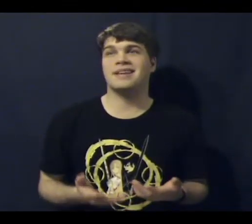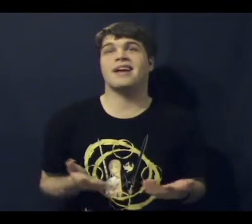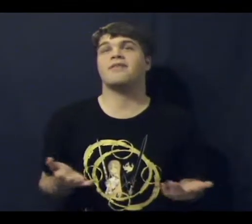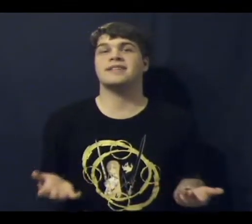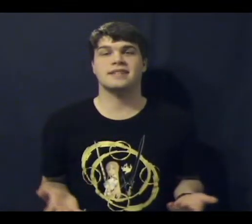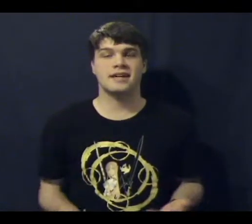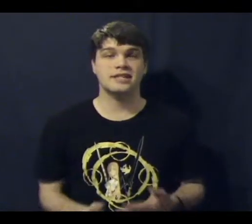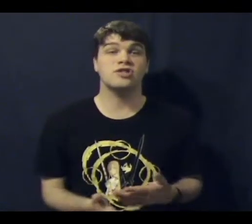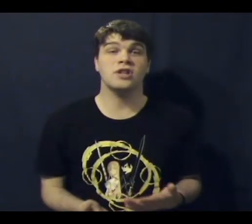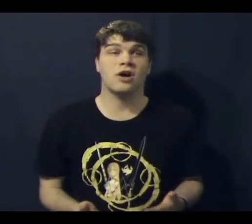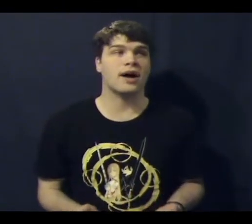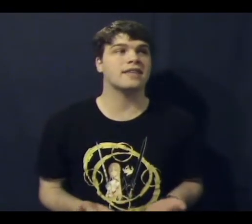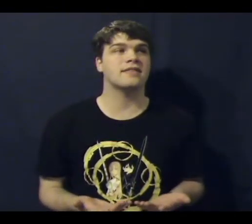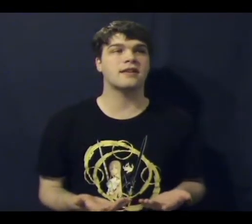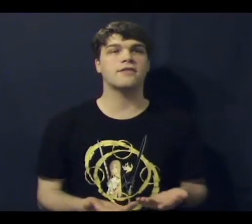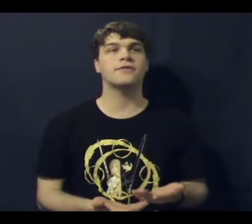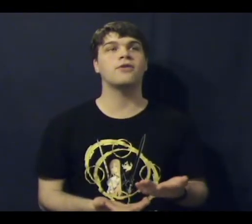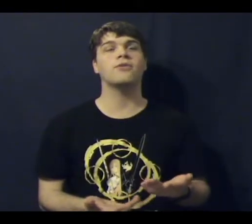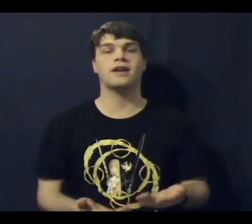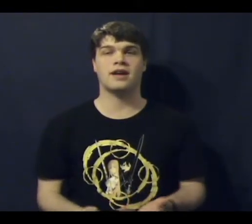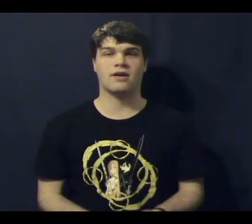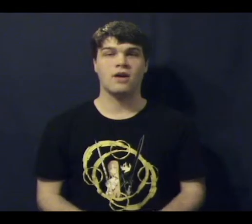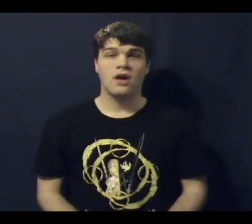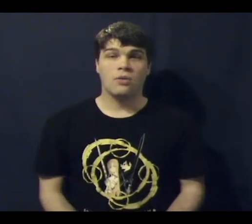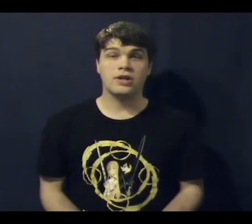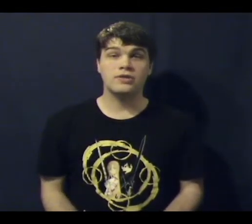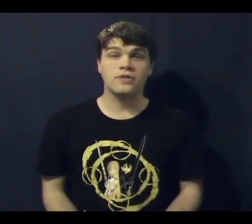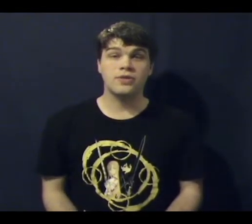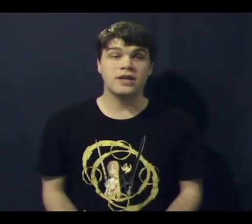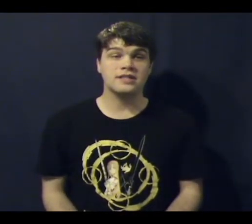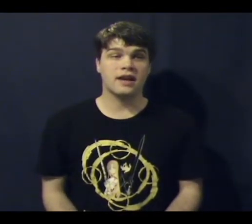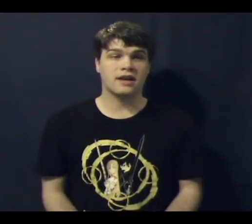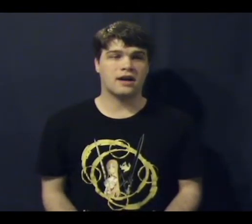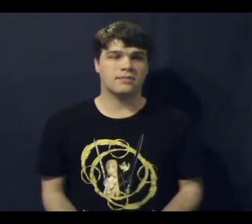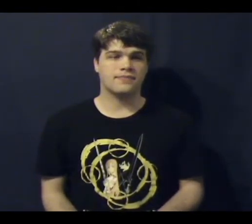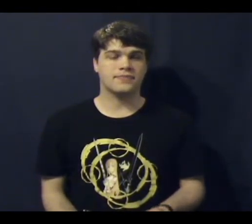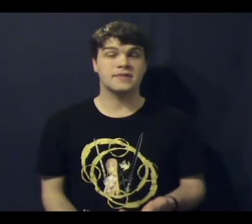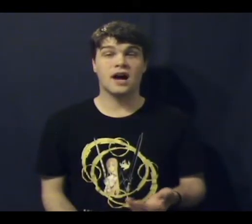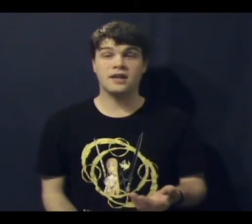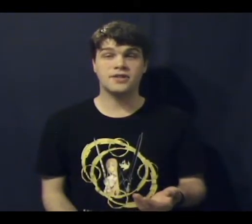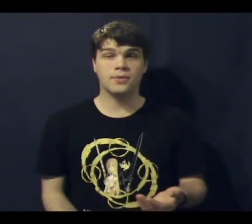every sign is? No, I can think of two right now. When you do things like doctor